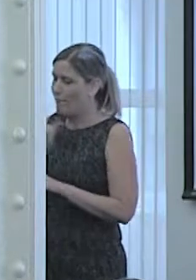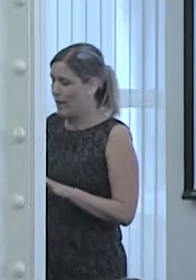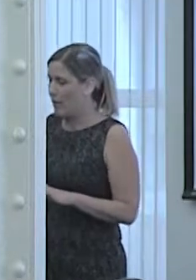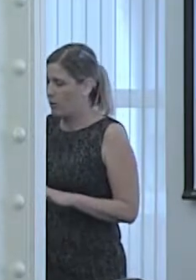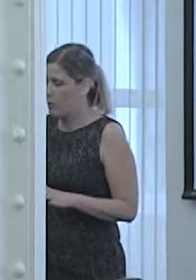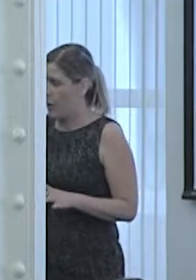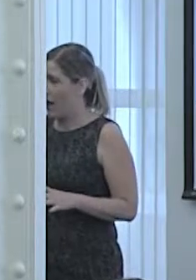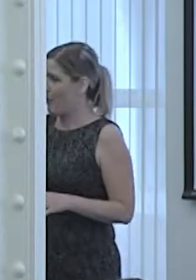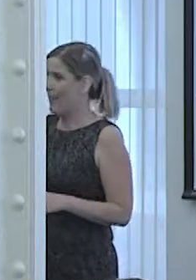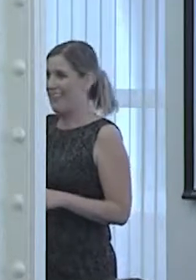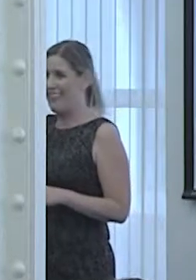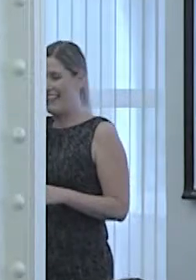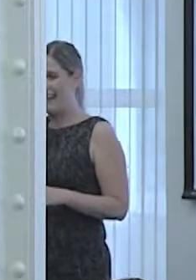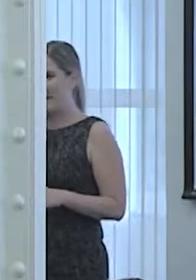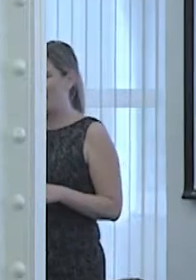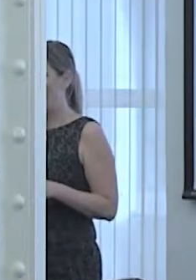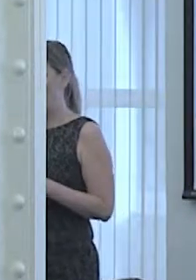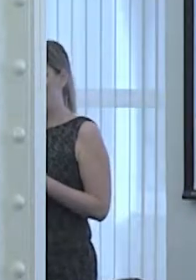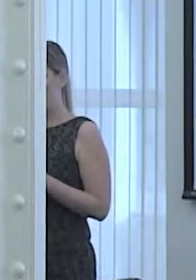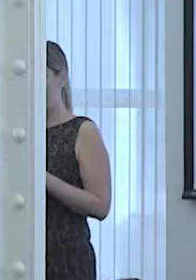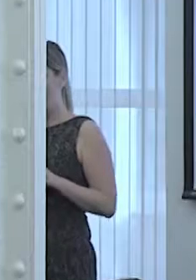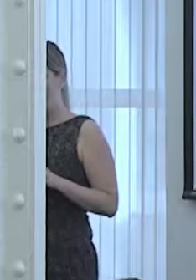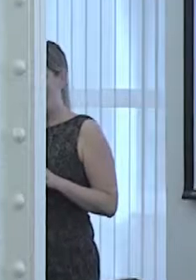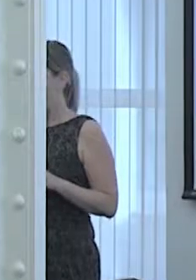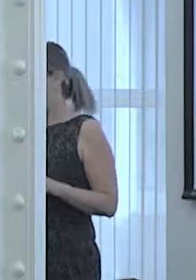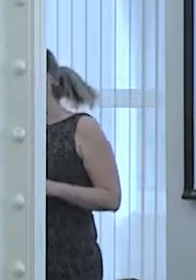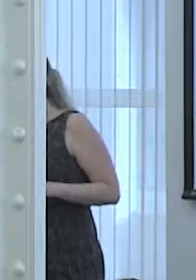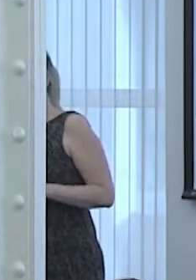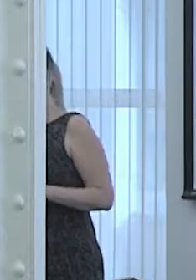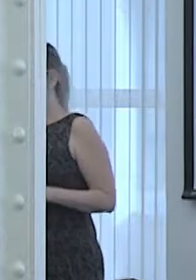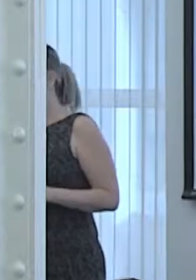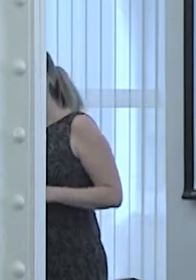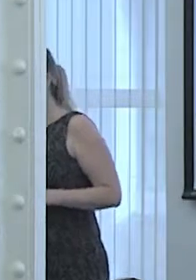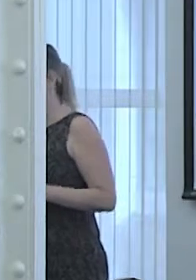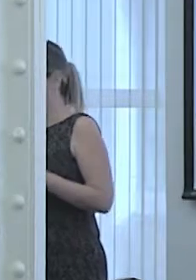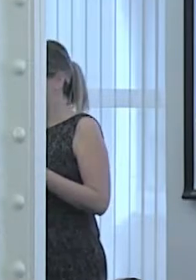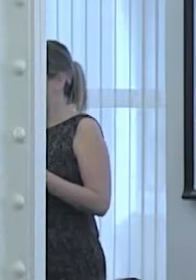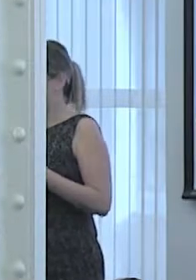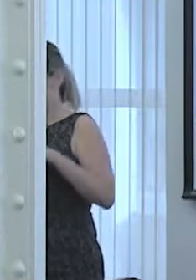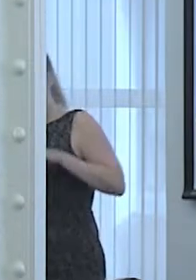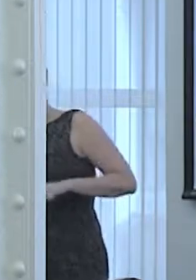Because they think that they have autonomy to our bodies. And that is bullshit.